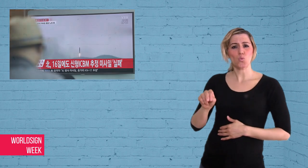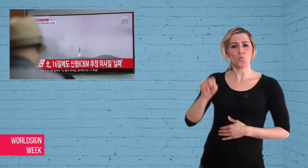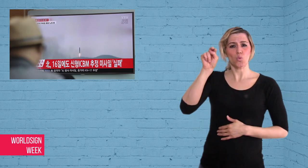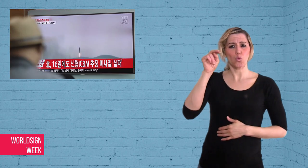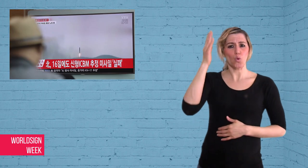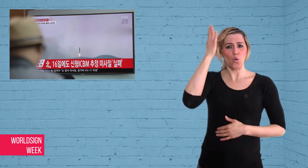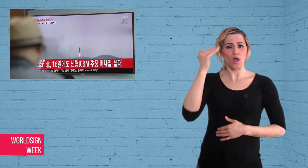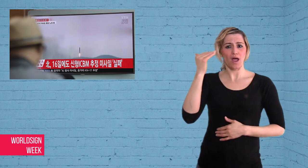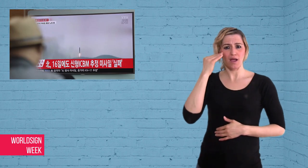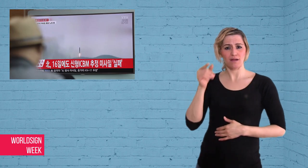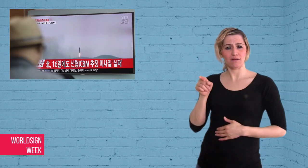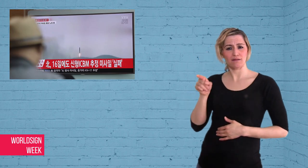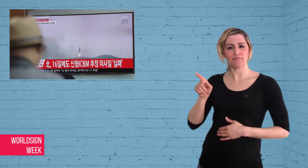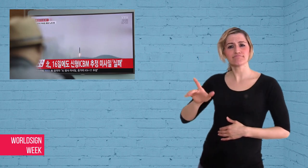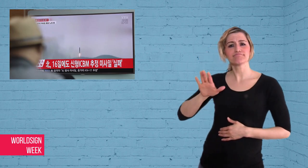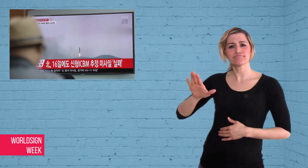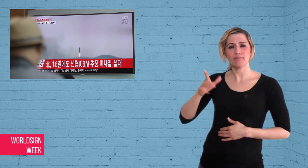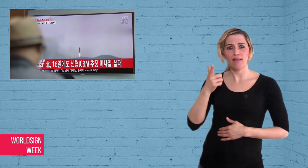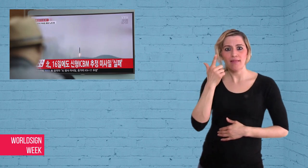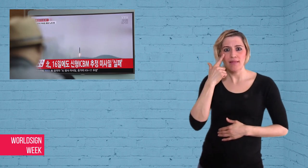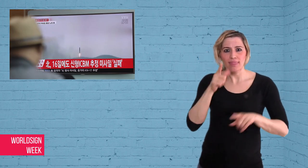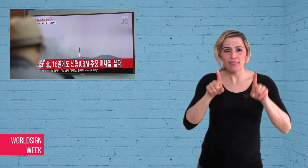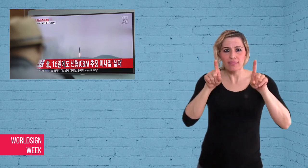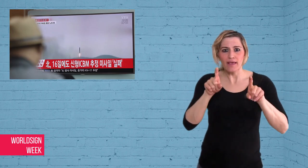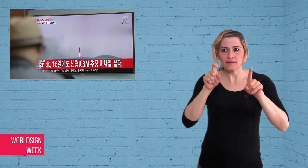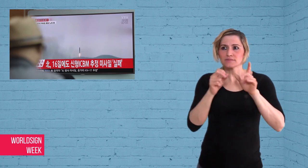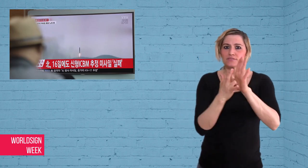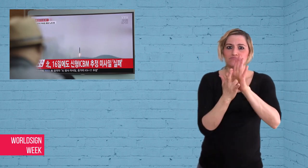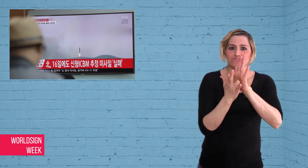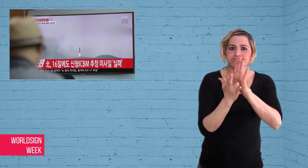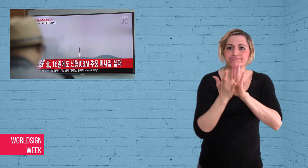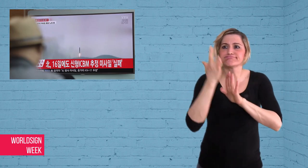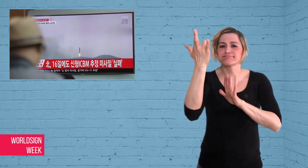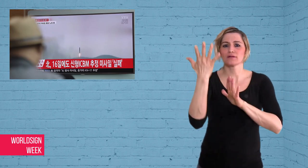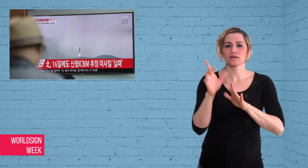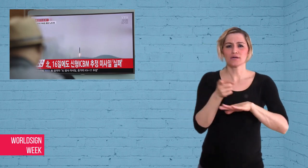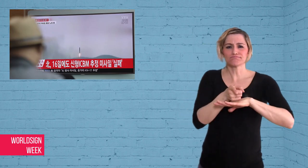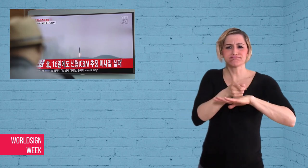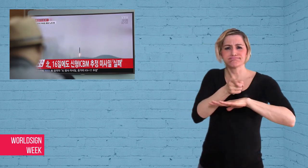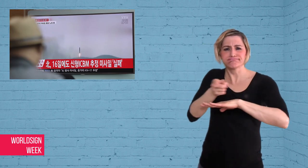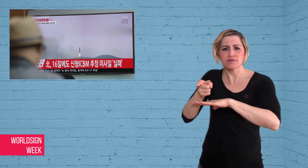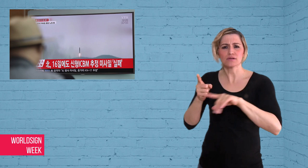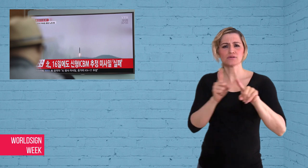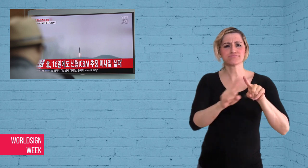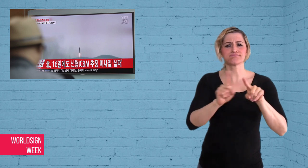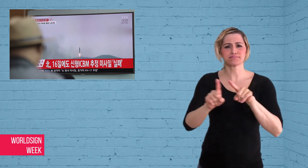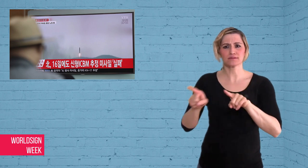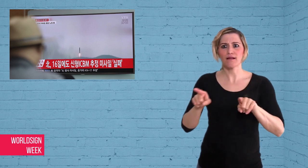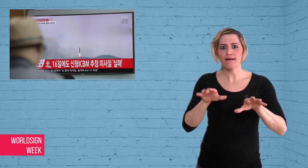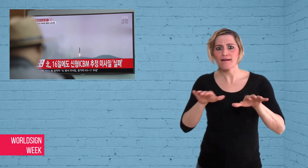on North Korea’s nuclear tests, and